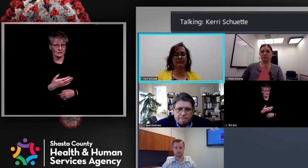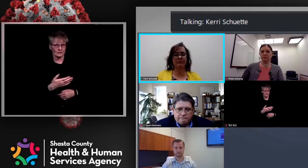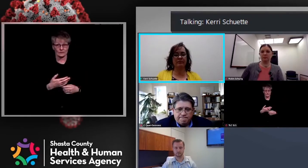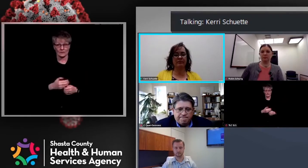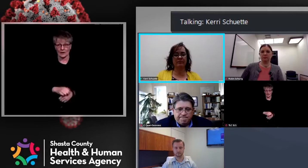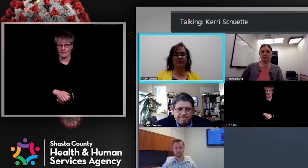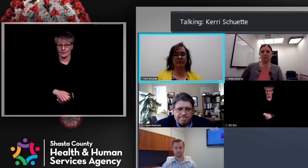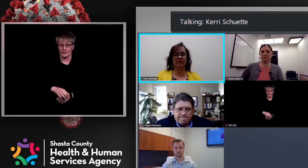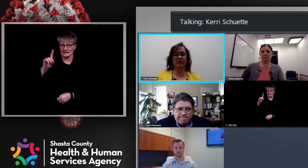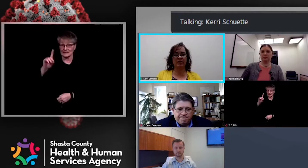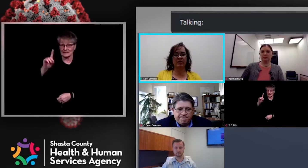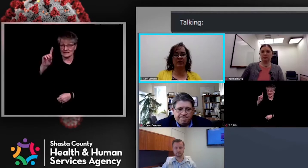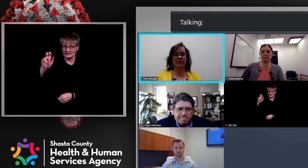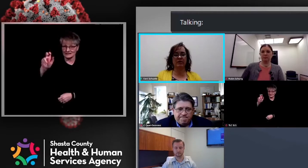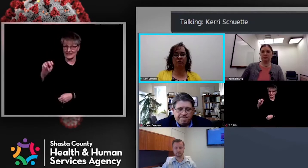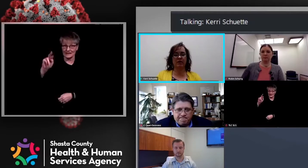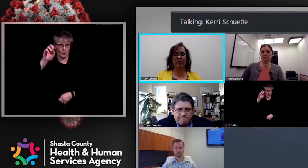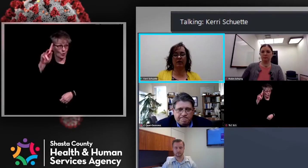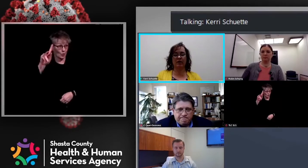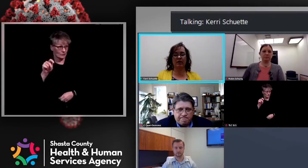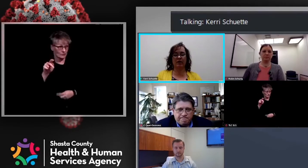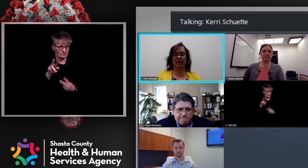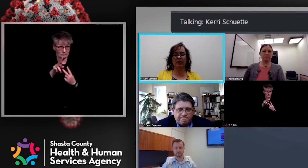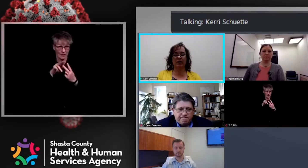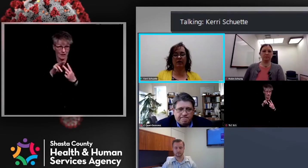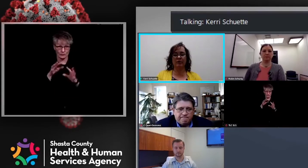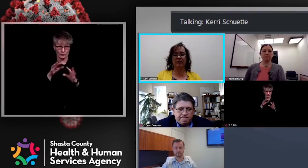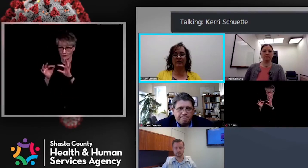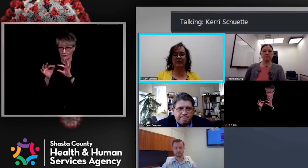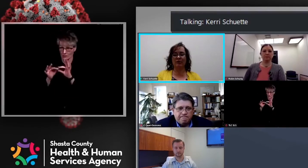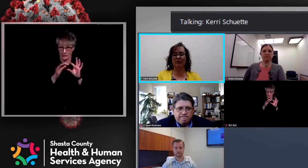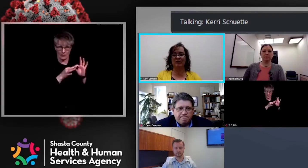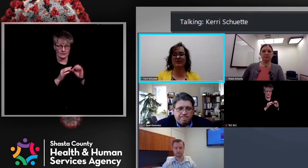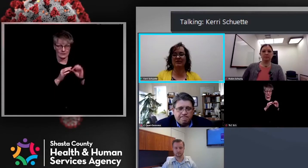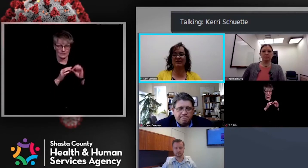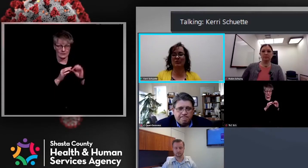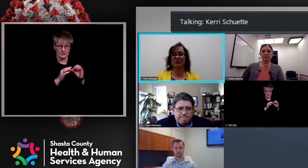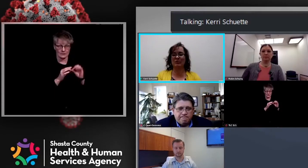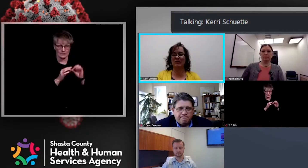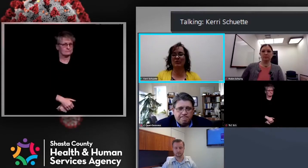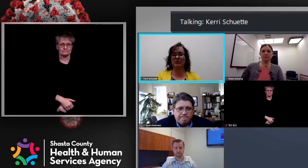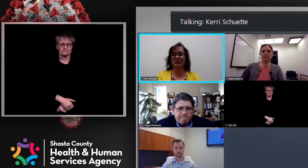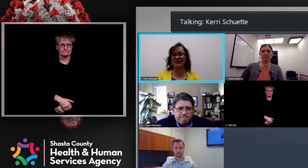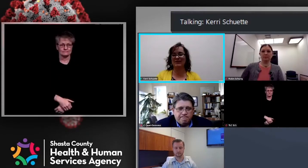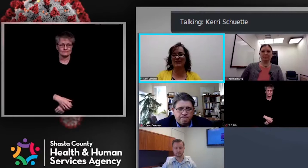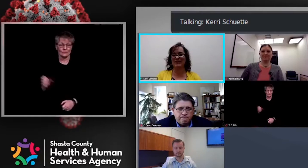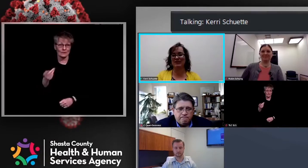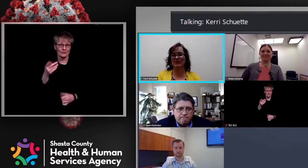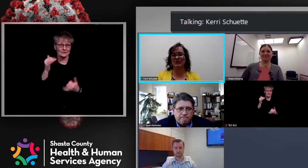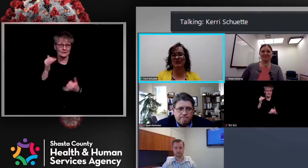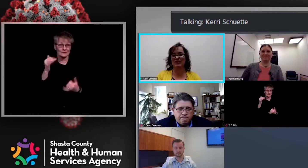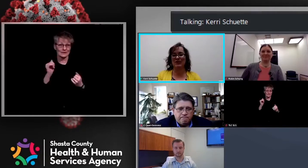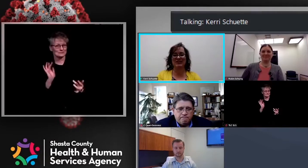Okay. Well, we will now reach out to our esteemed media representative. Steve Gibson, do you